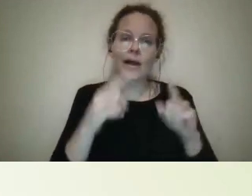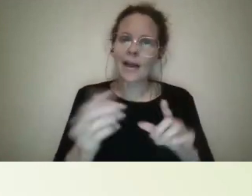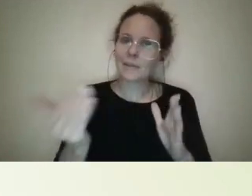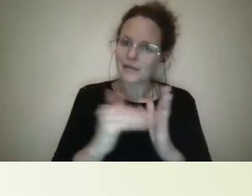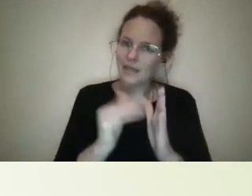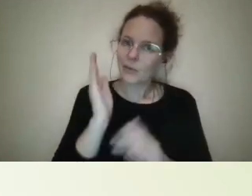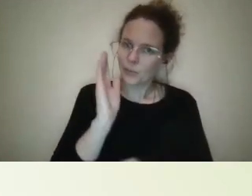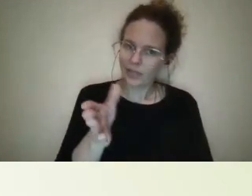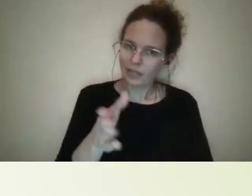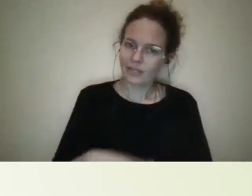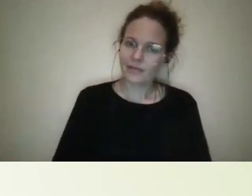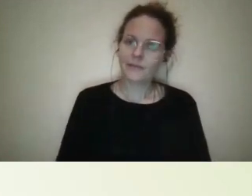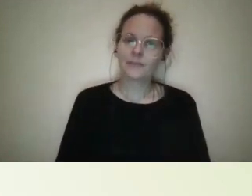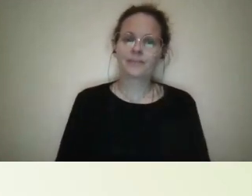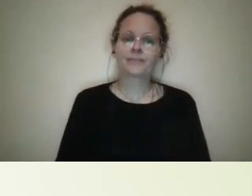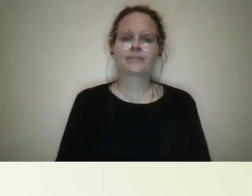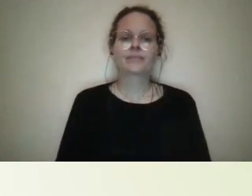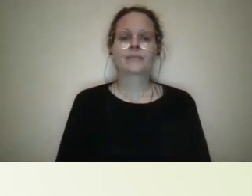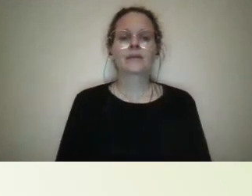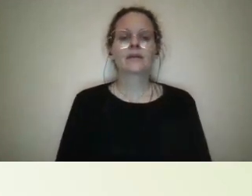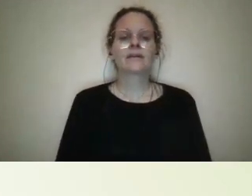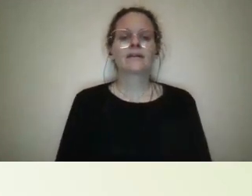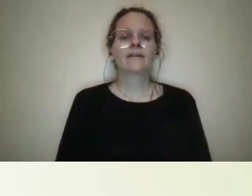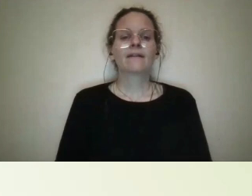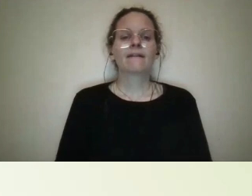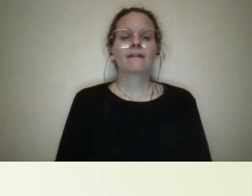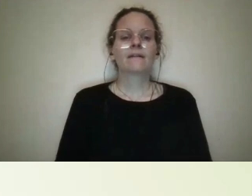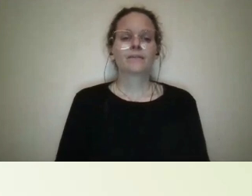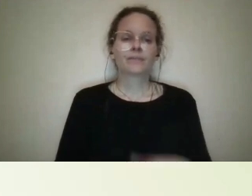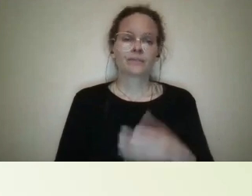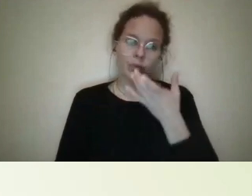When replacement behaviors are demonstrated. So if you use the